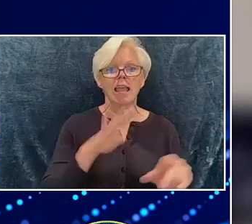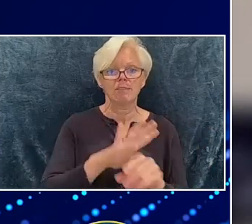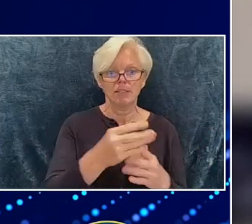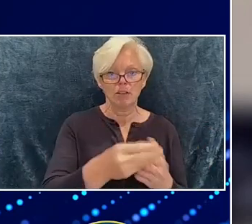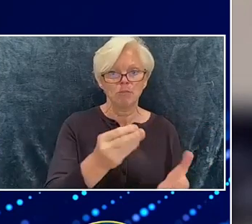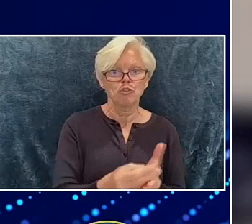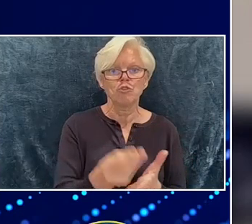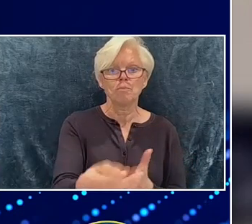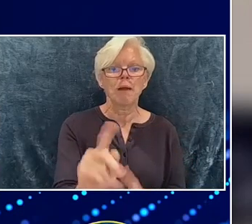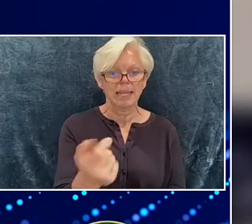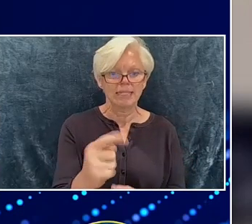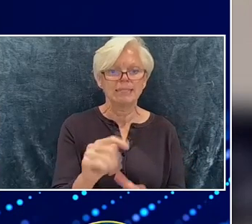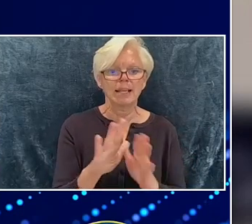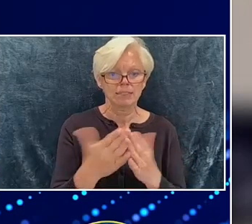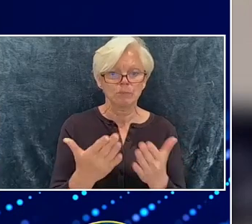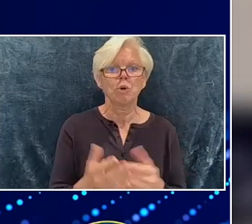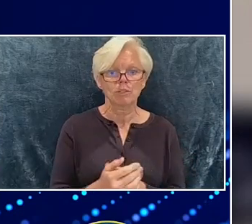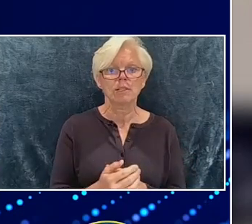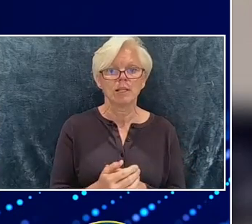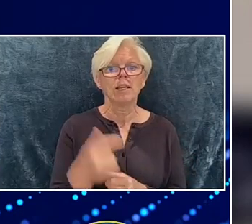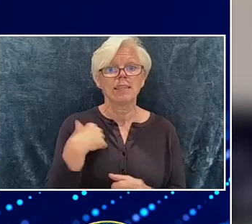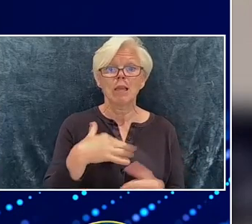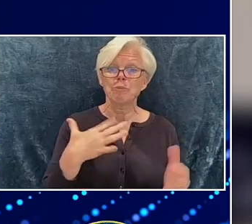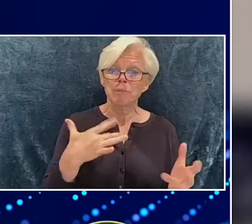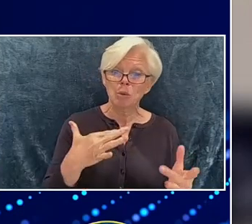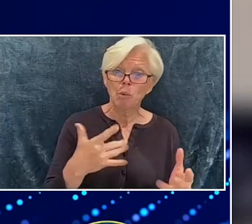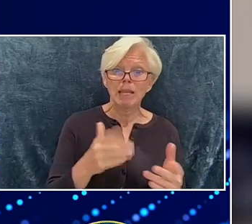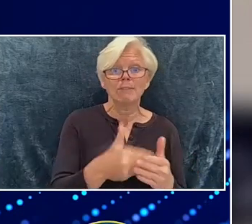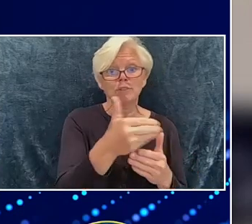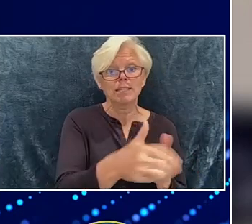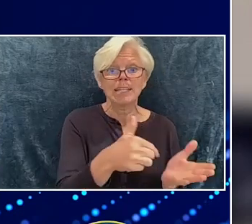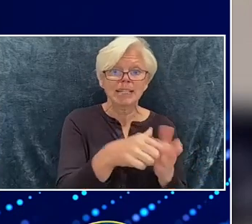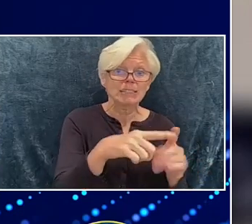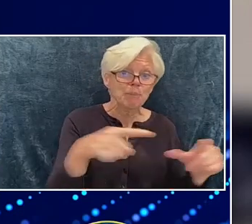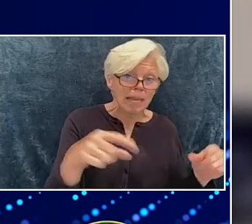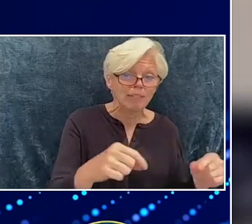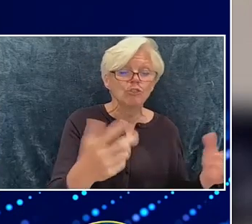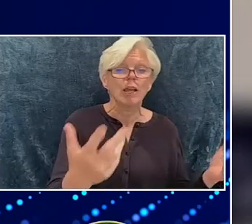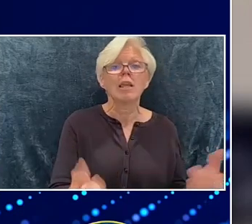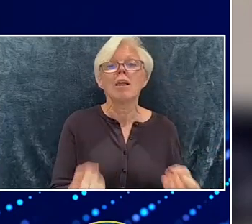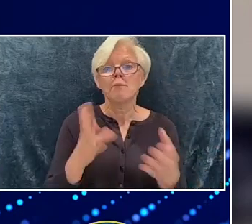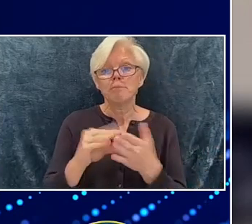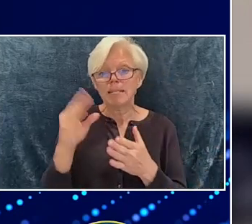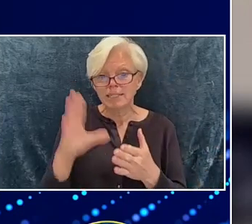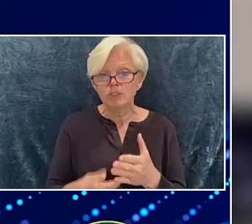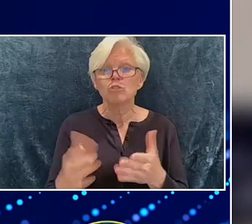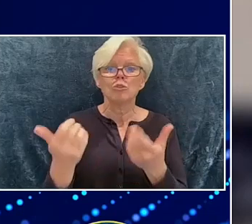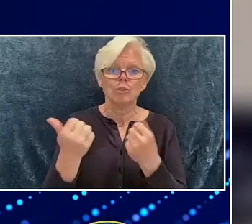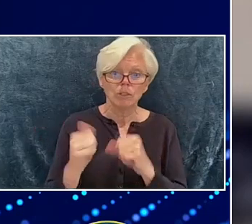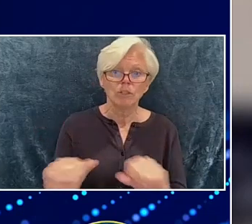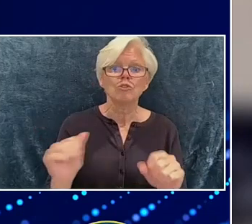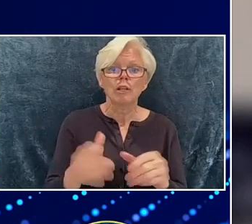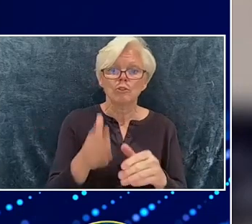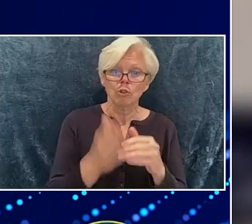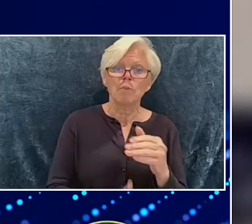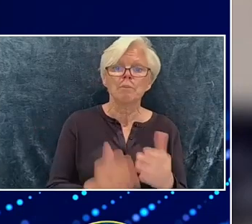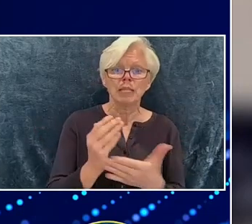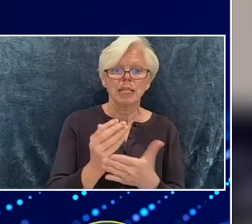textbooks. They'd be waiting for that next paycheck. Many students attempted to complete coursework without using a